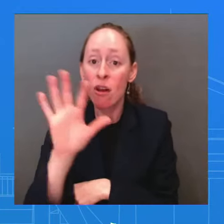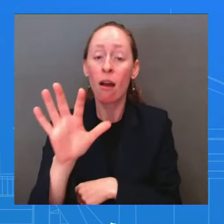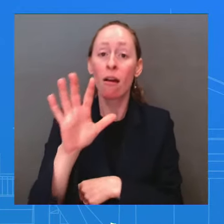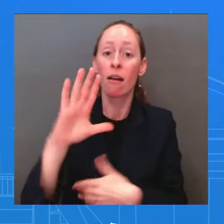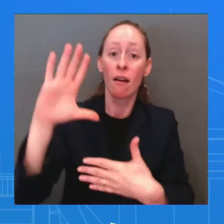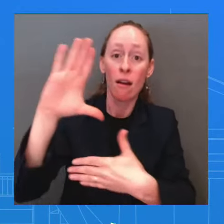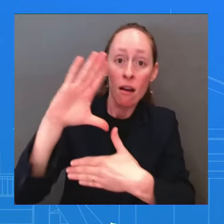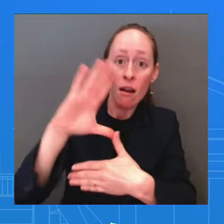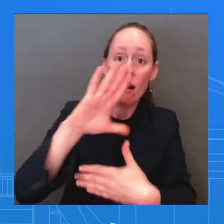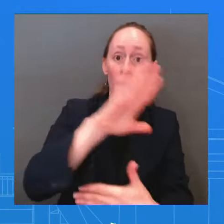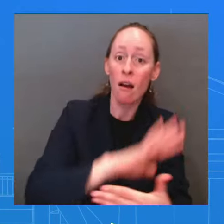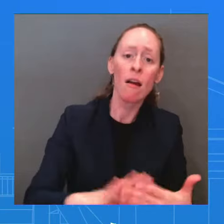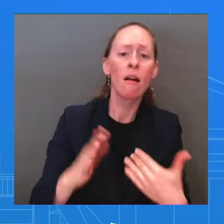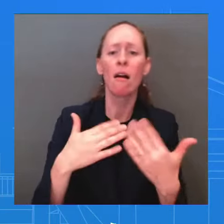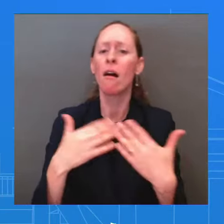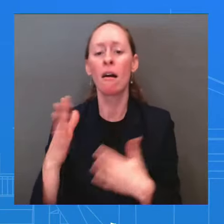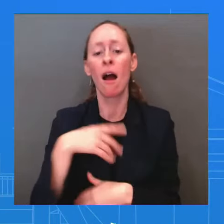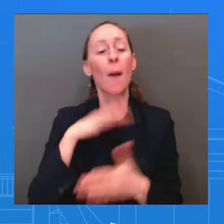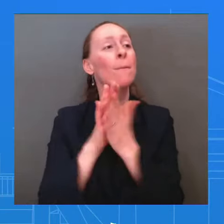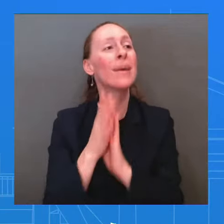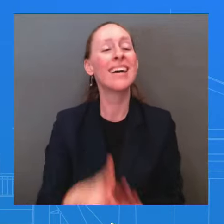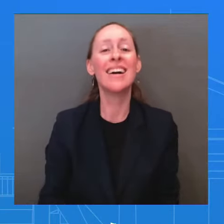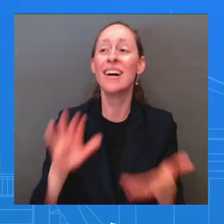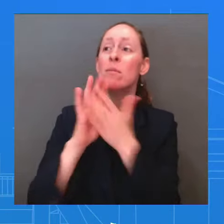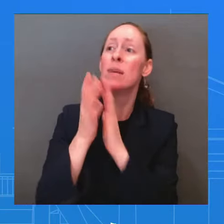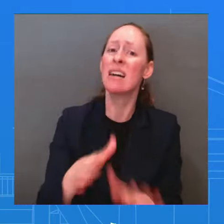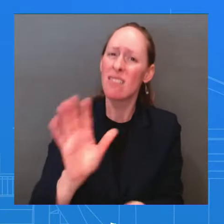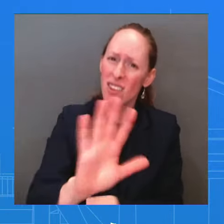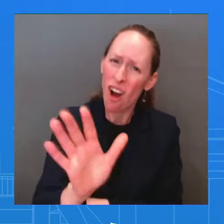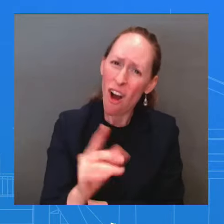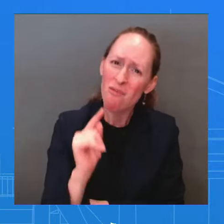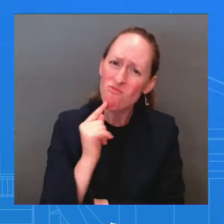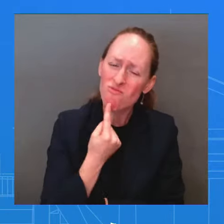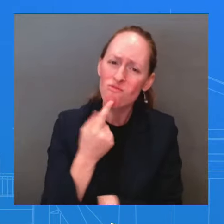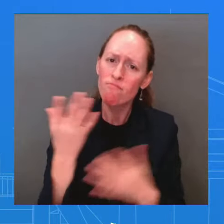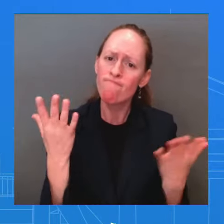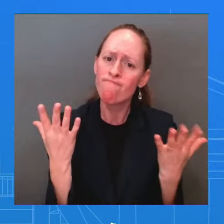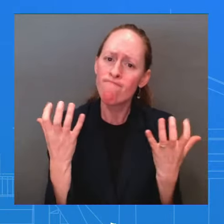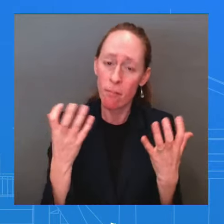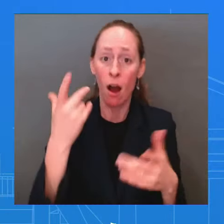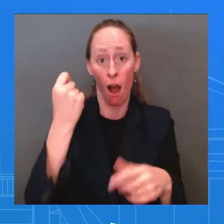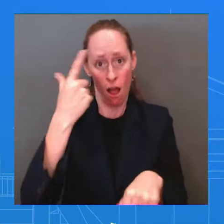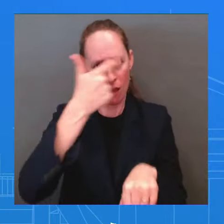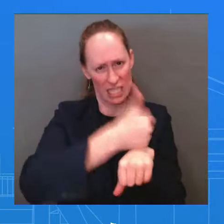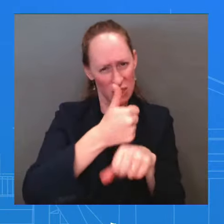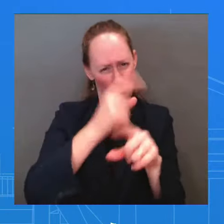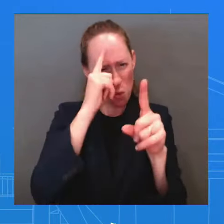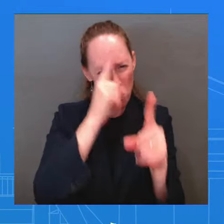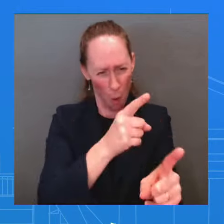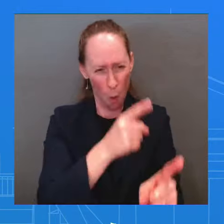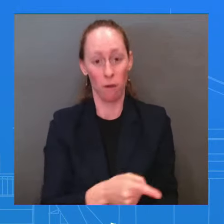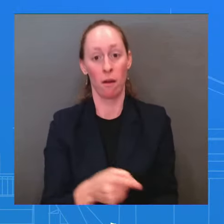they are calling for peace based on the very same principles that the United States supports: sovereignty, territorial integrity,